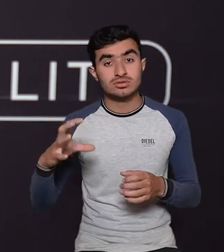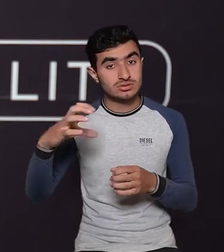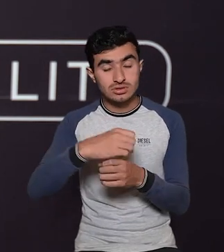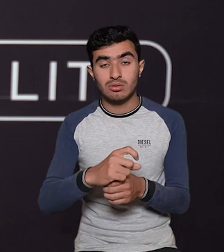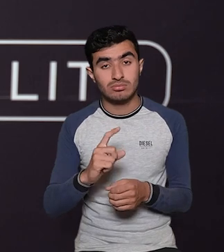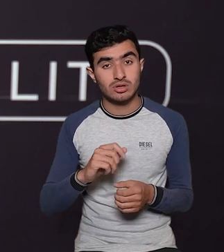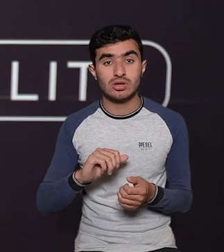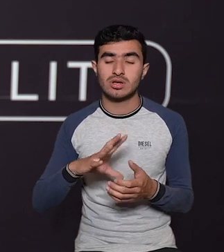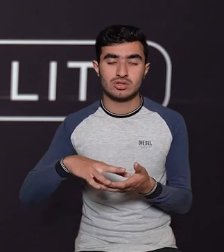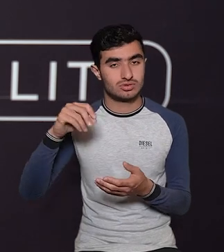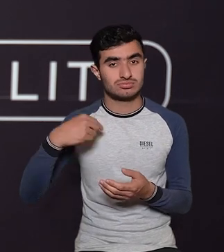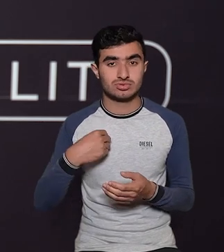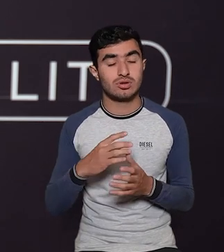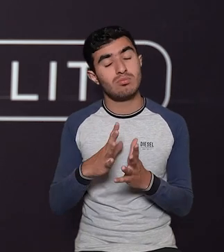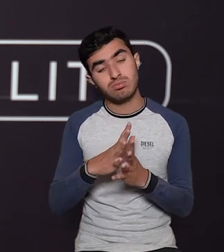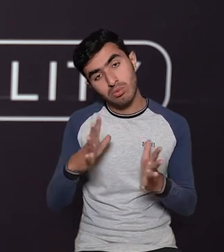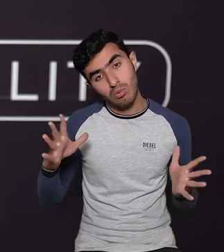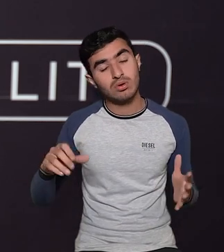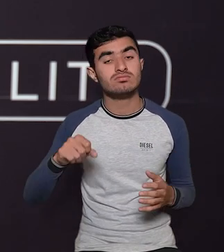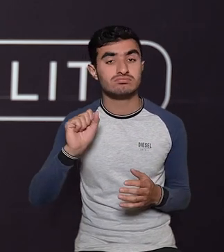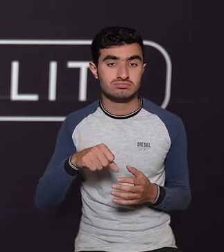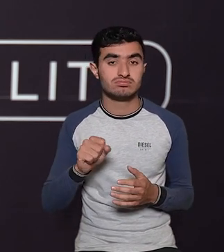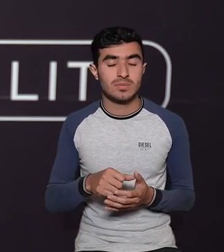their willpower and how to motivate them.